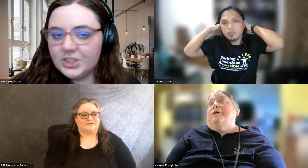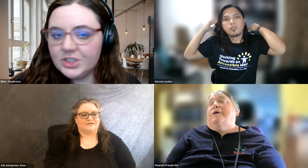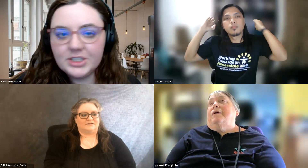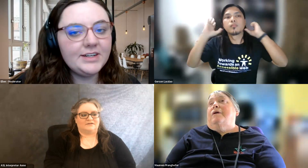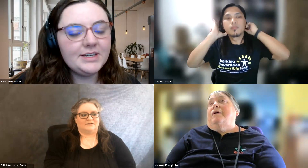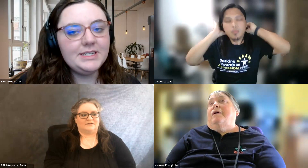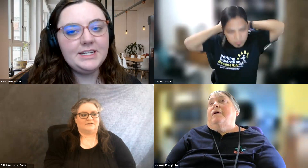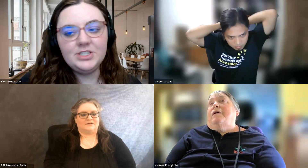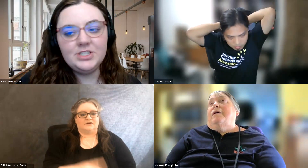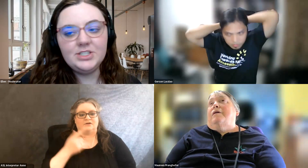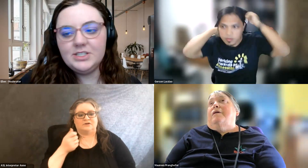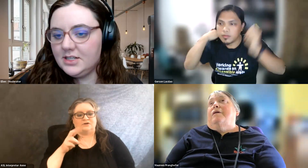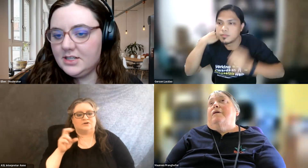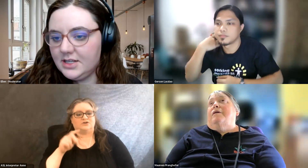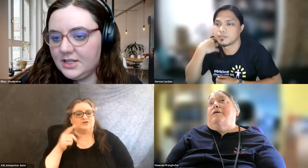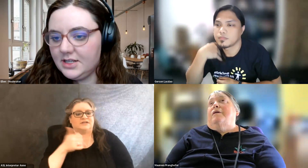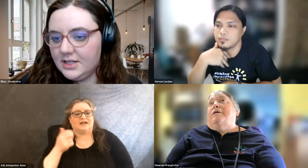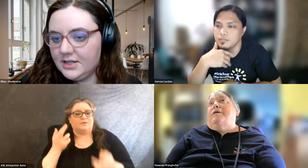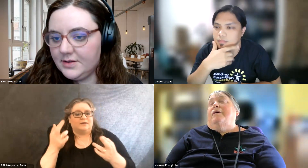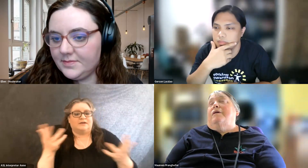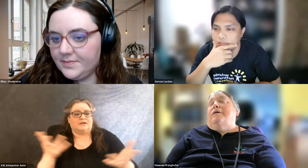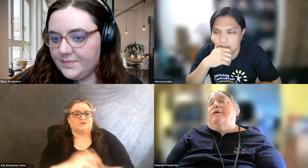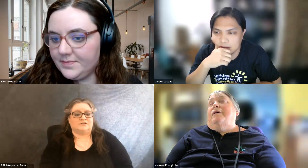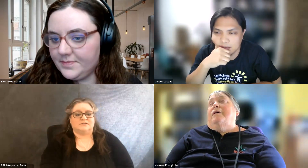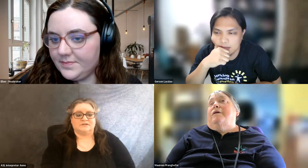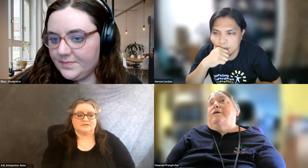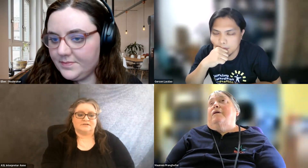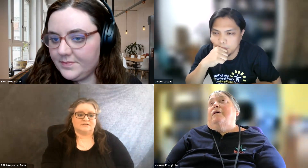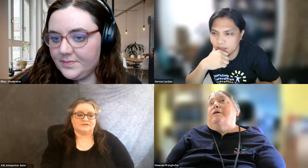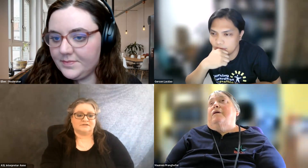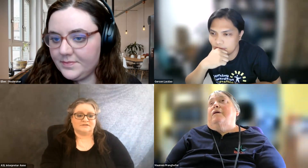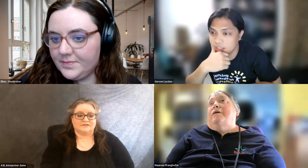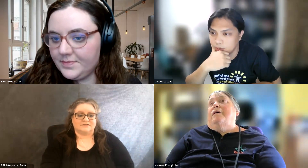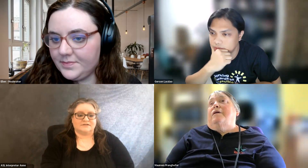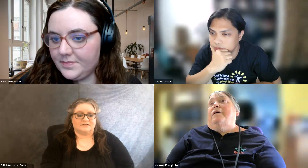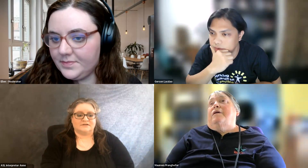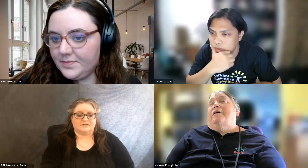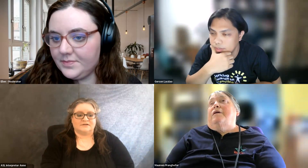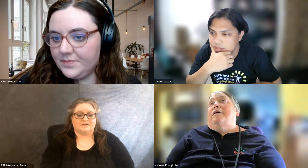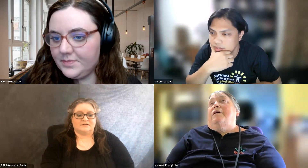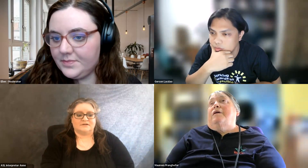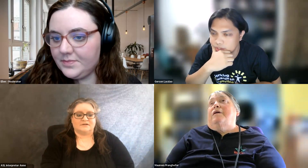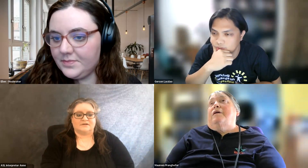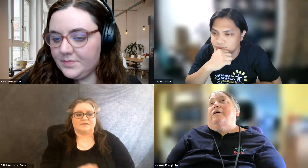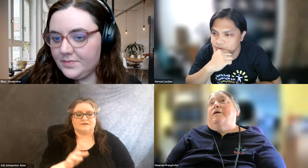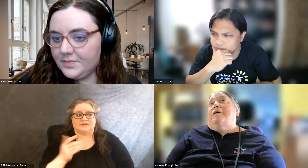Gerson, do you have any recommendations? Gerson: It is about Robin's question?